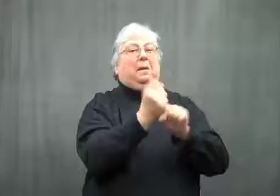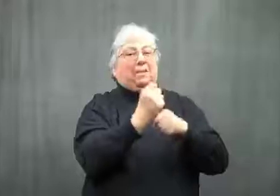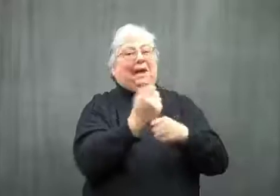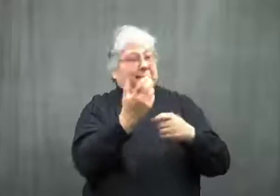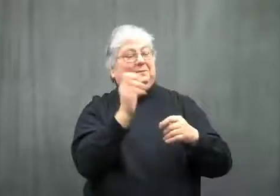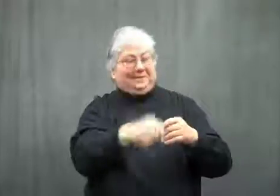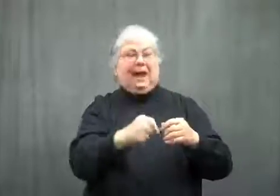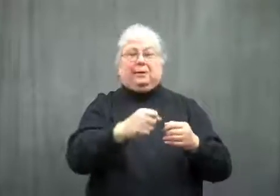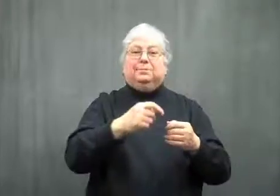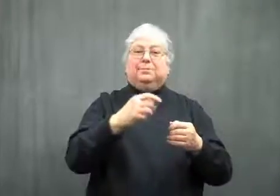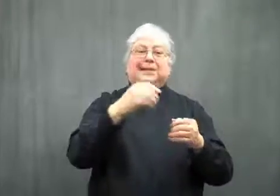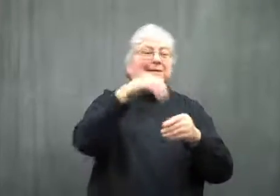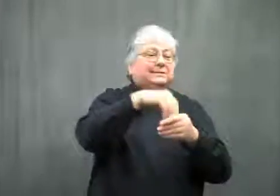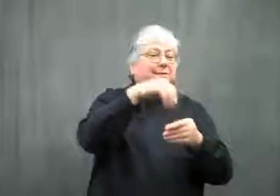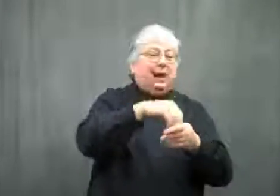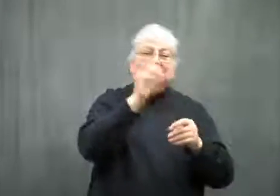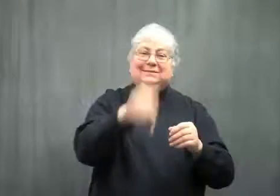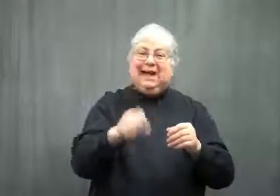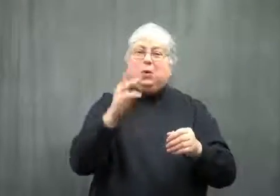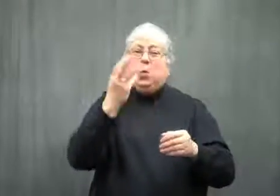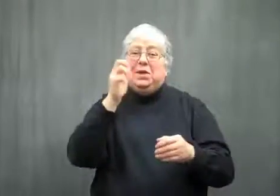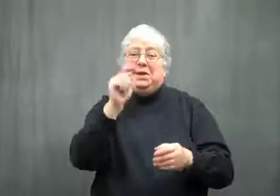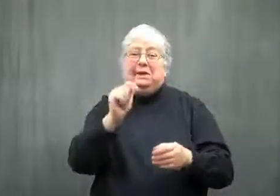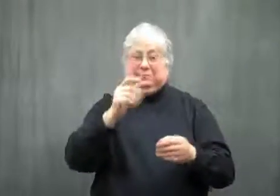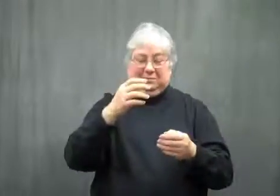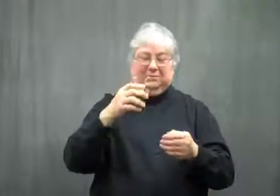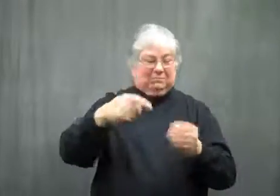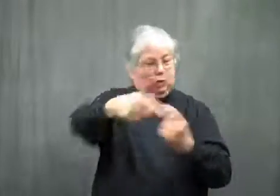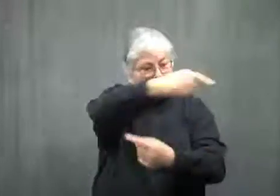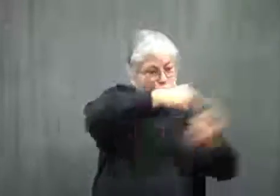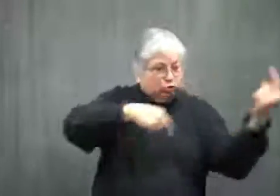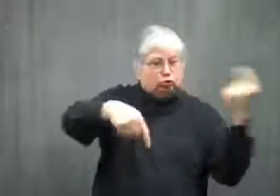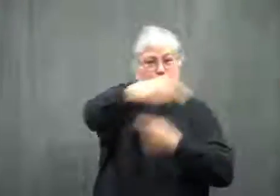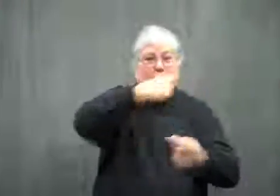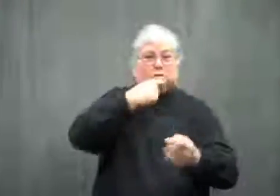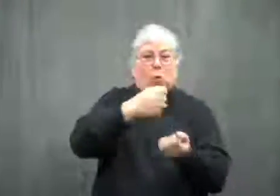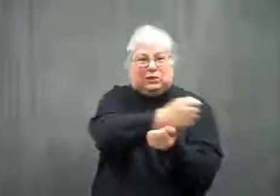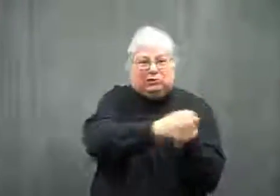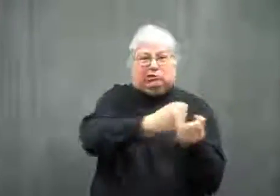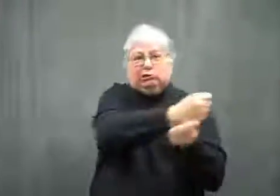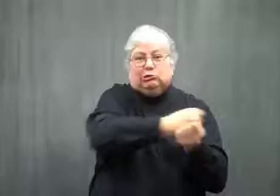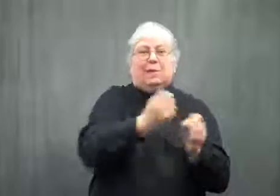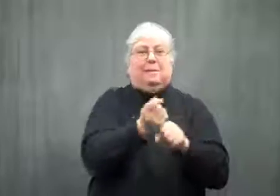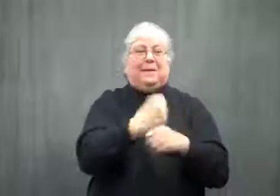Inside the building might be a mill that turns and grinds wheat into flour.